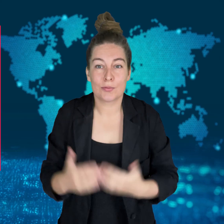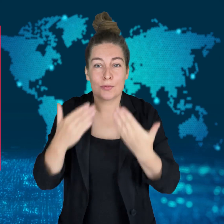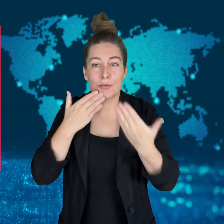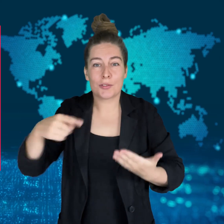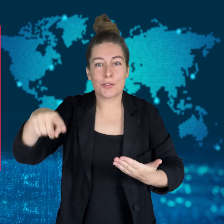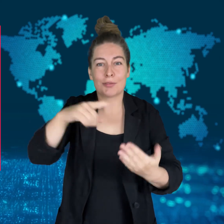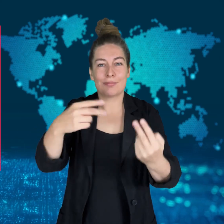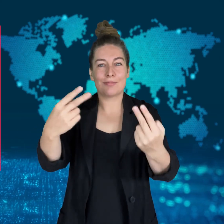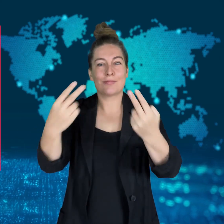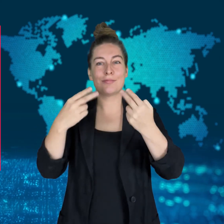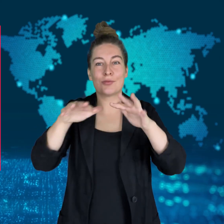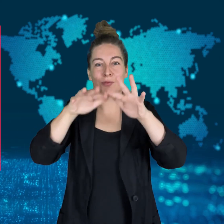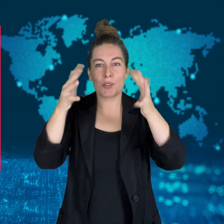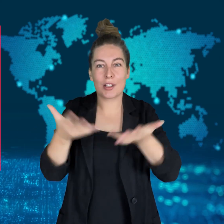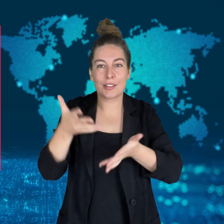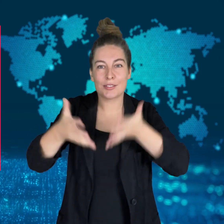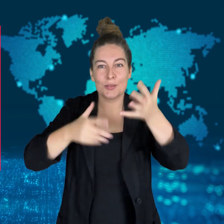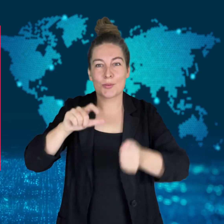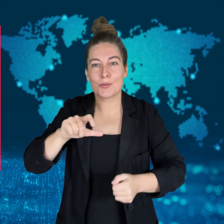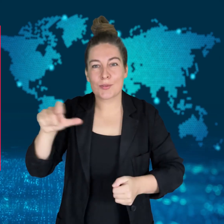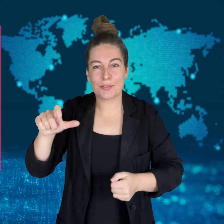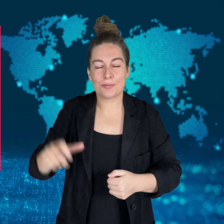Thank you for watching WorldSign Week.